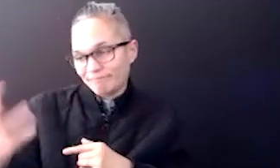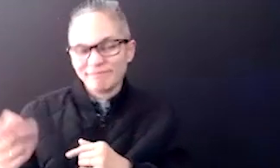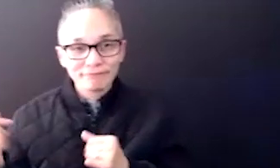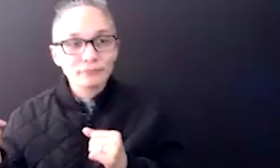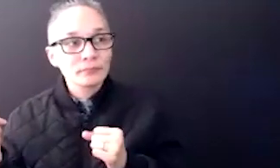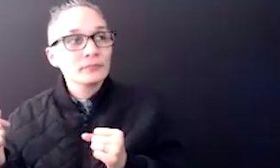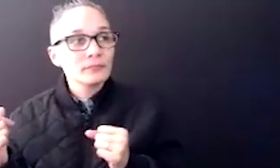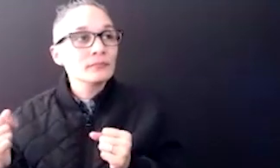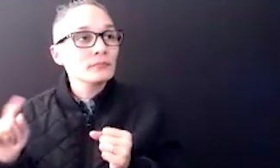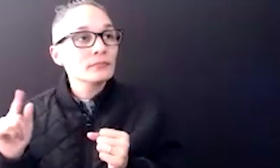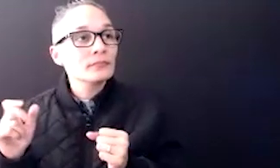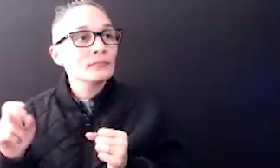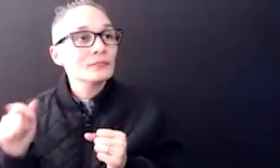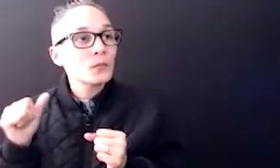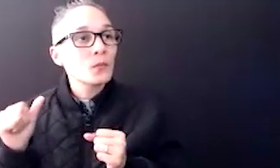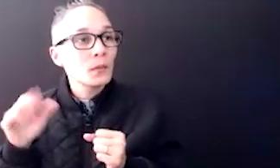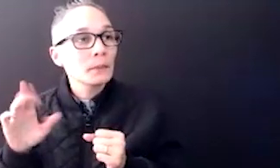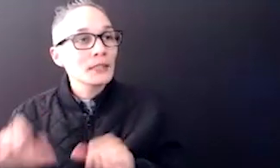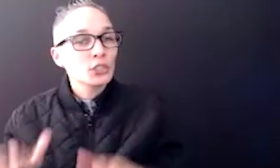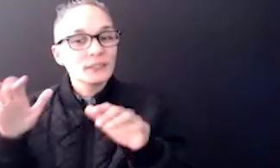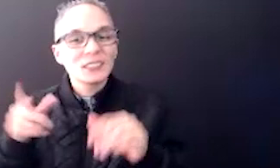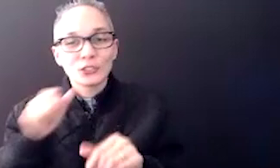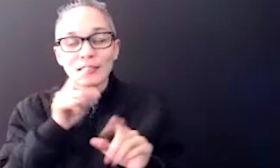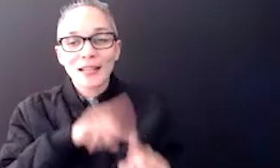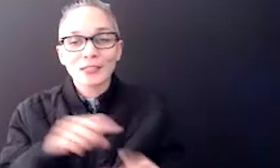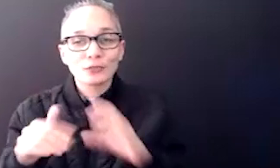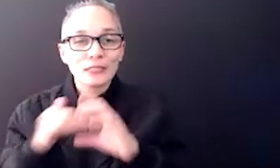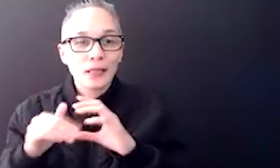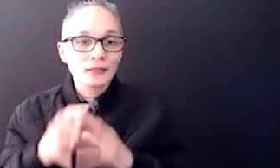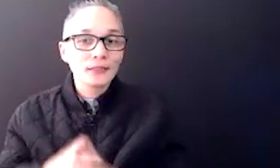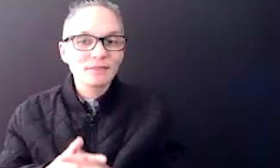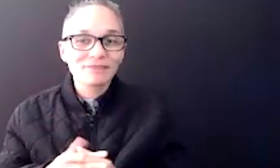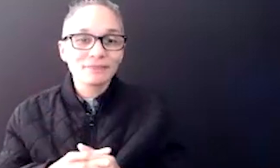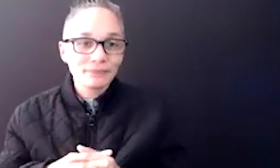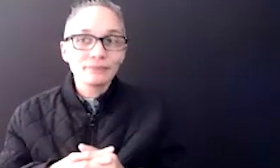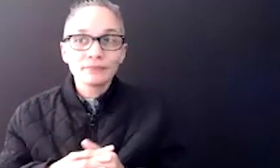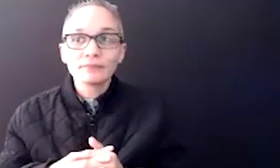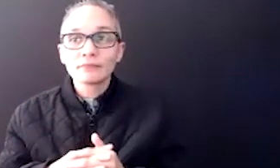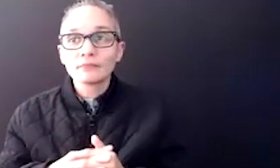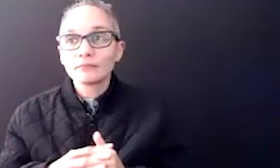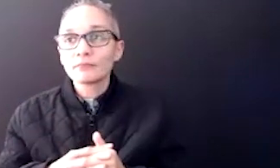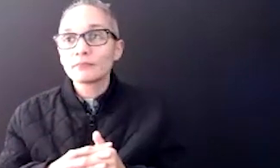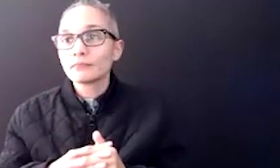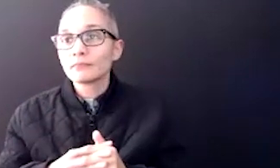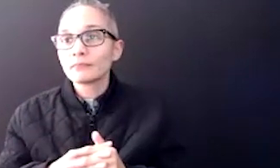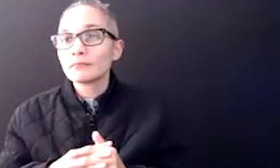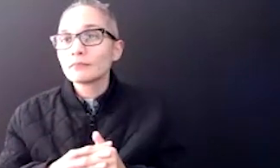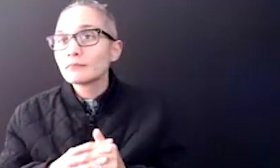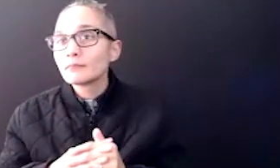you know, and then they won't be nervous that you're not answering their emails. It's a really good practice.